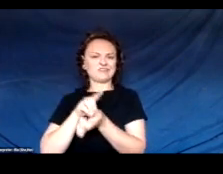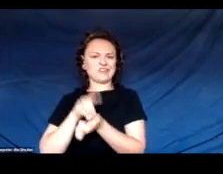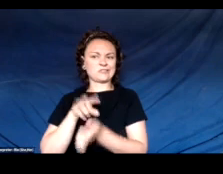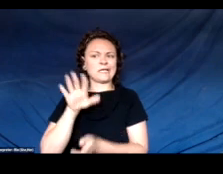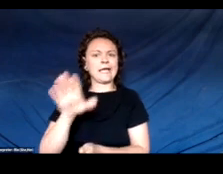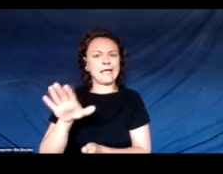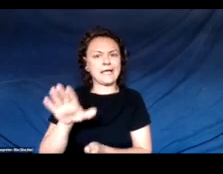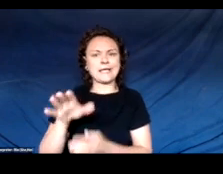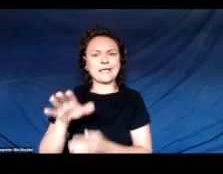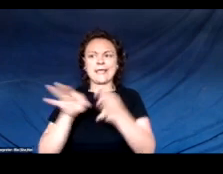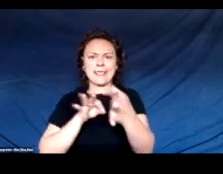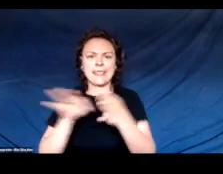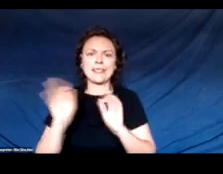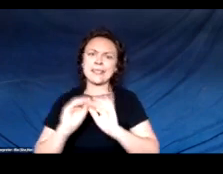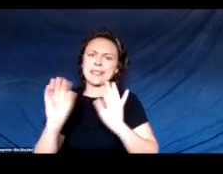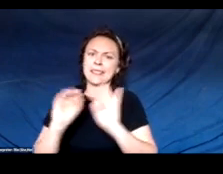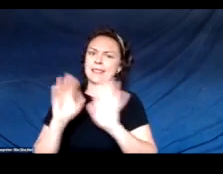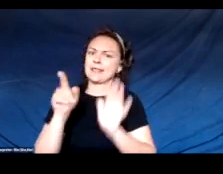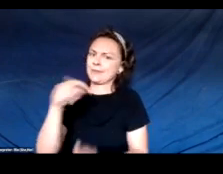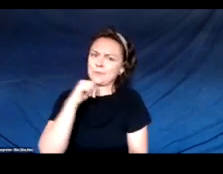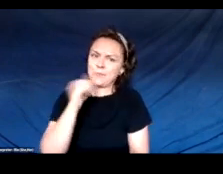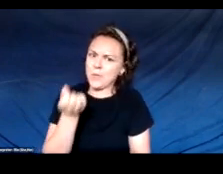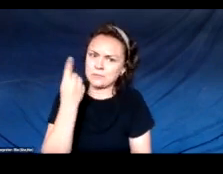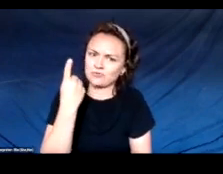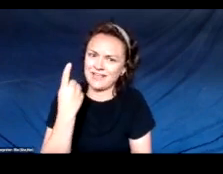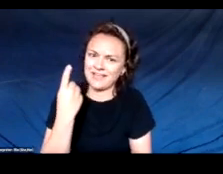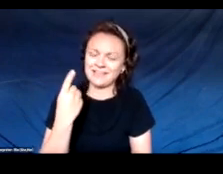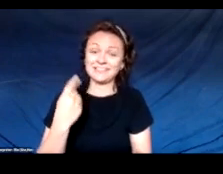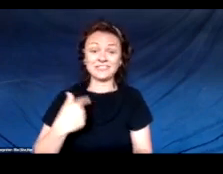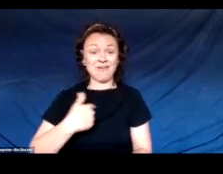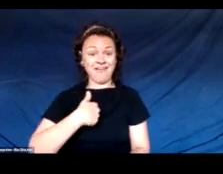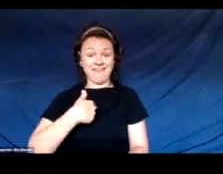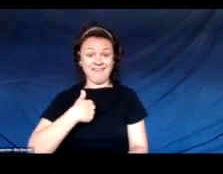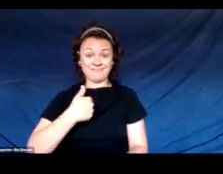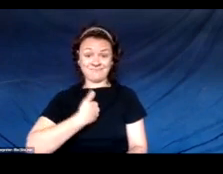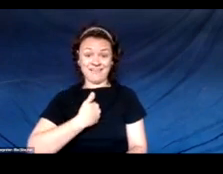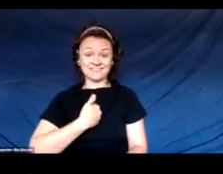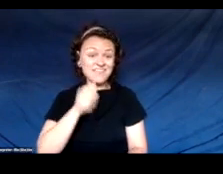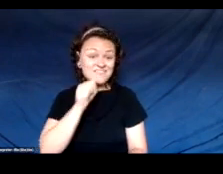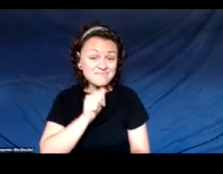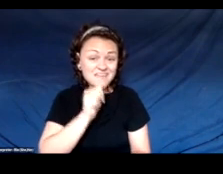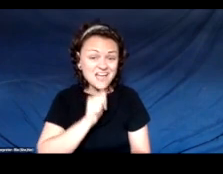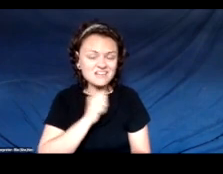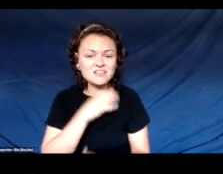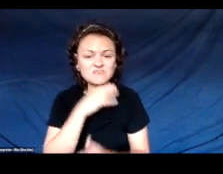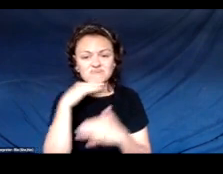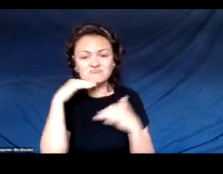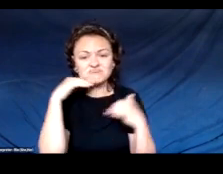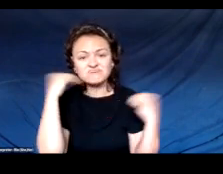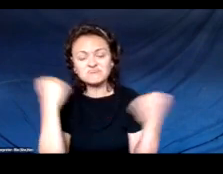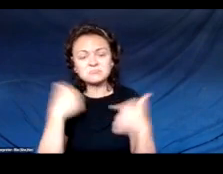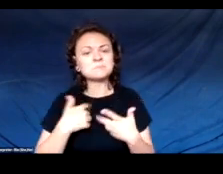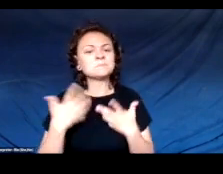I lose my patience with people because she completely understands.